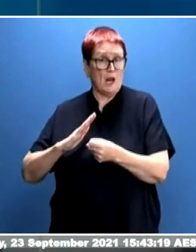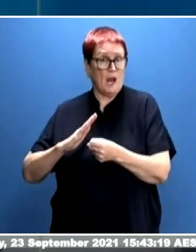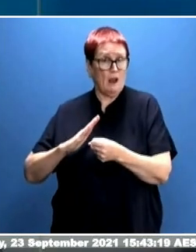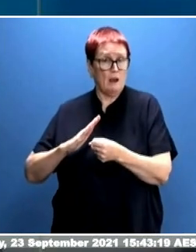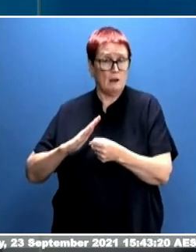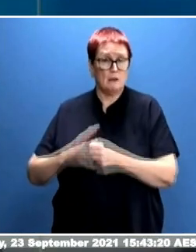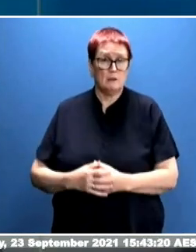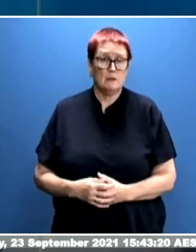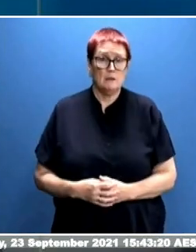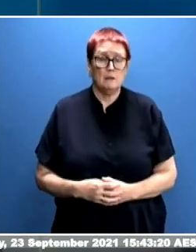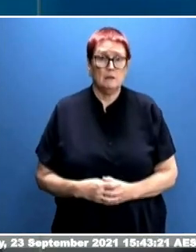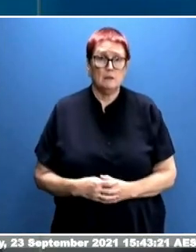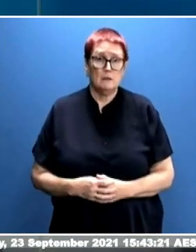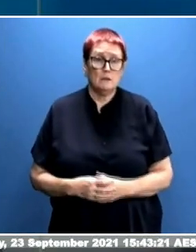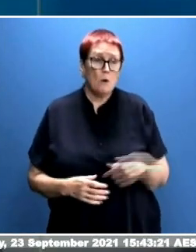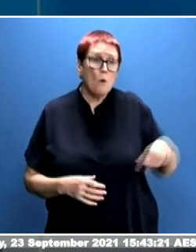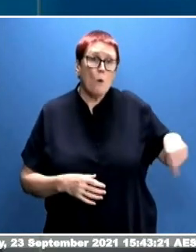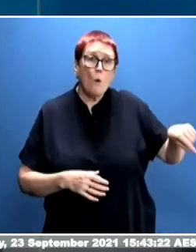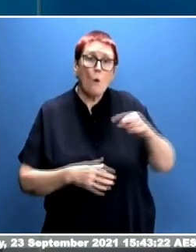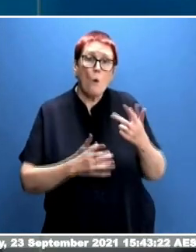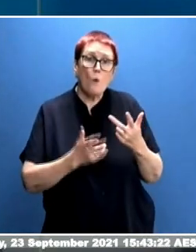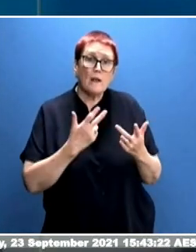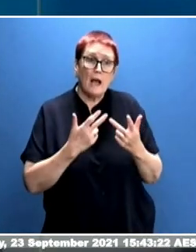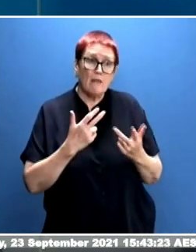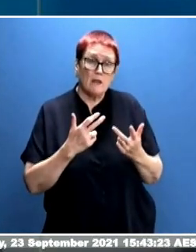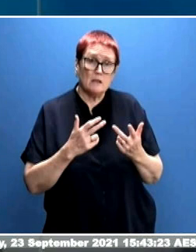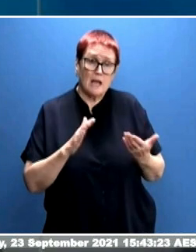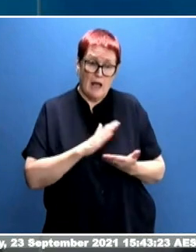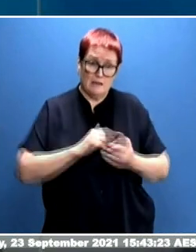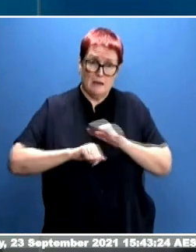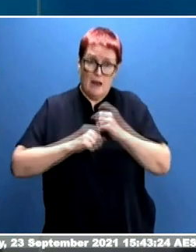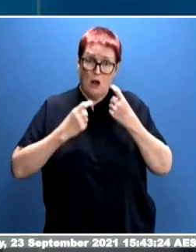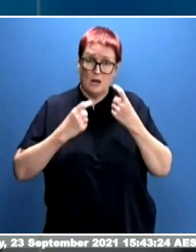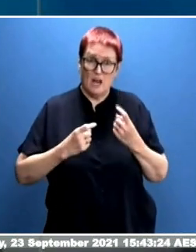All of the others that aren't with us, are with parents.